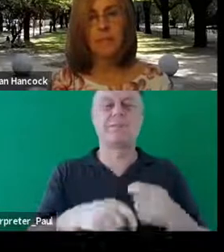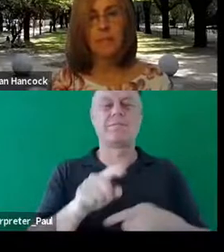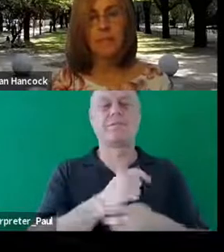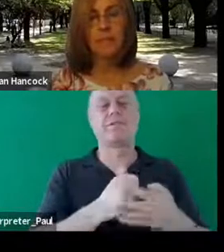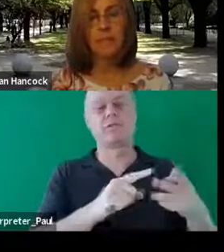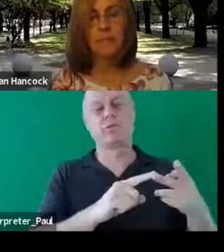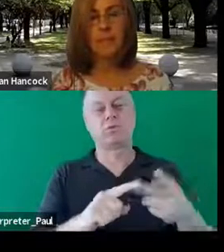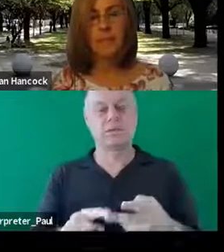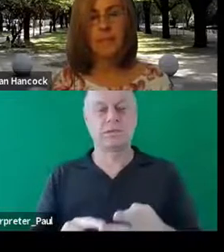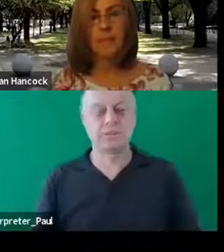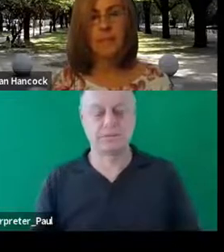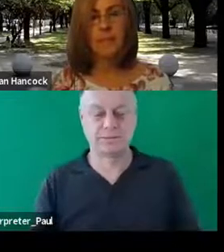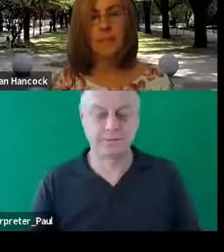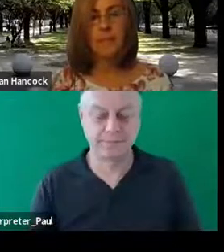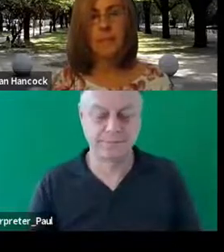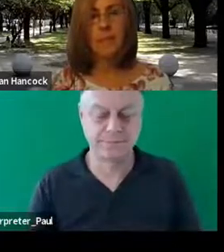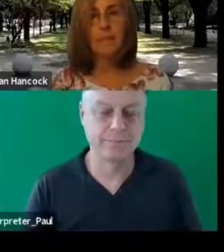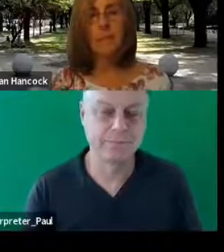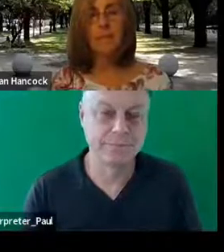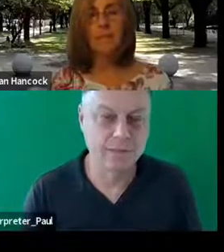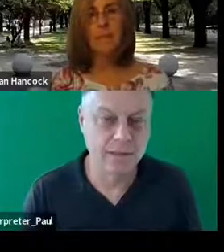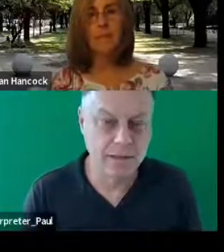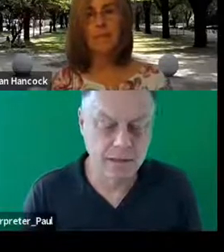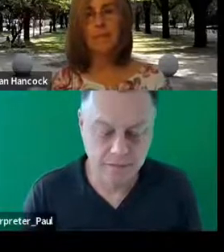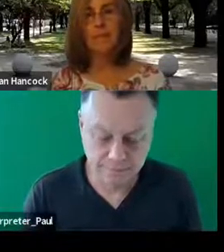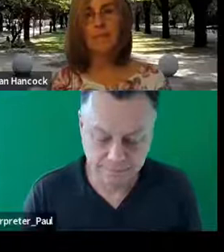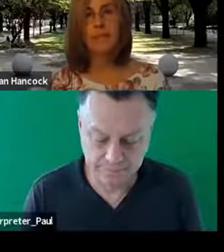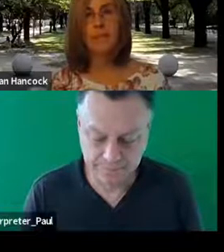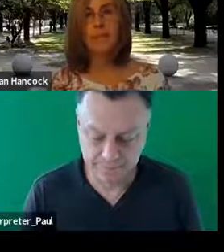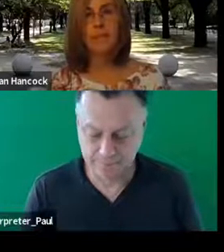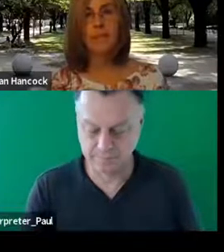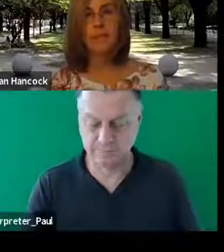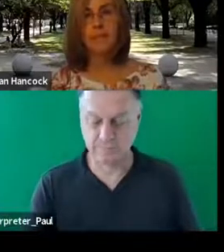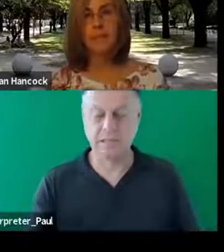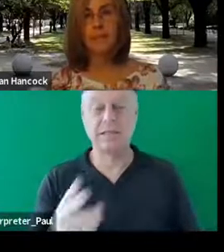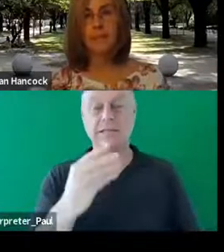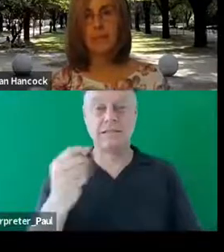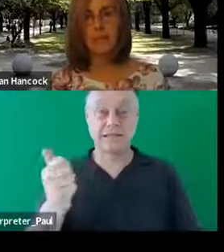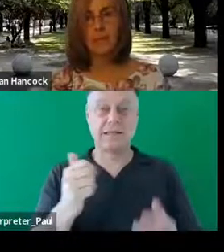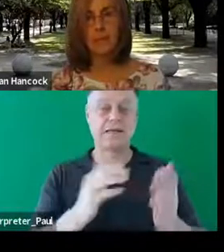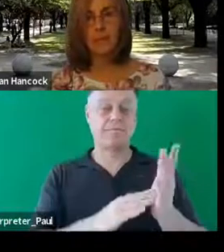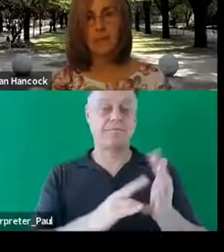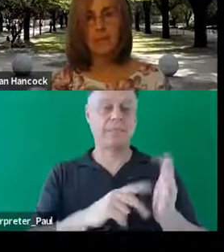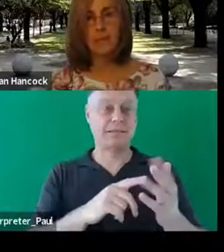this growth. While some of our mentees have been fine with this change, I do believe that